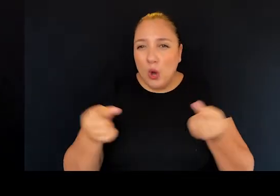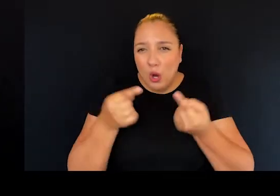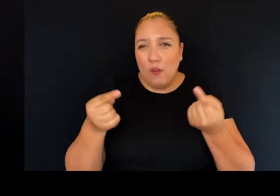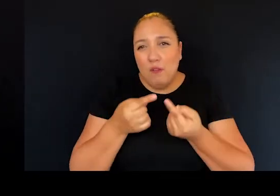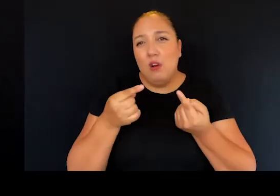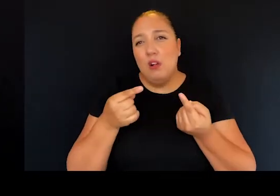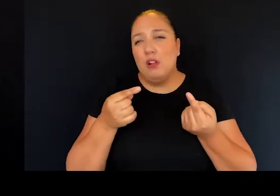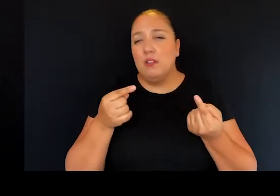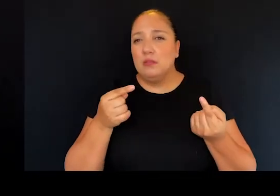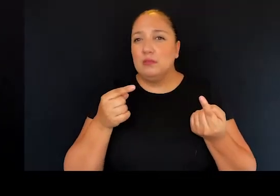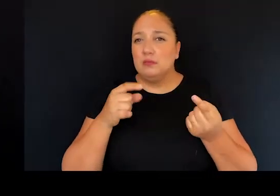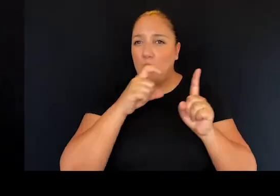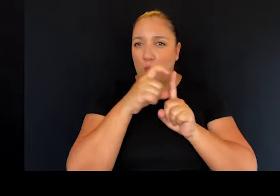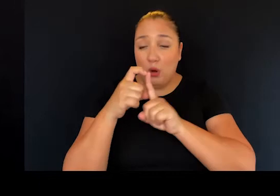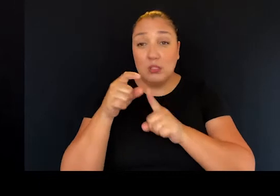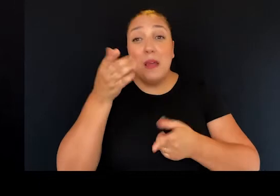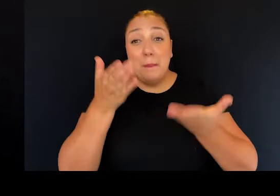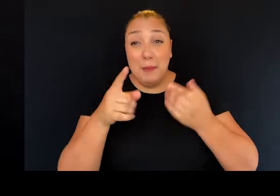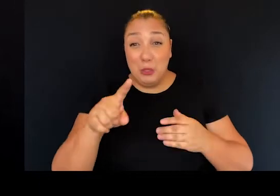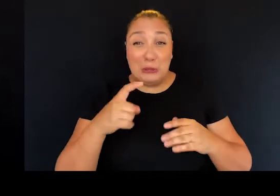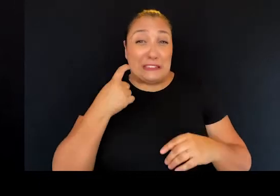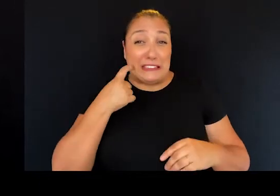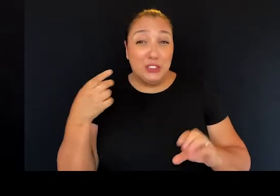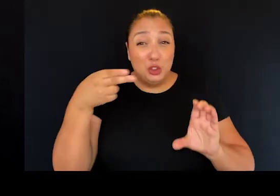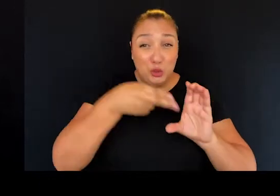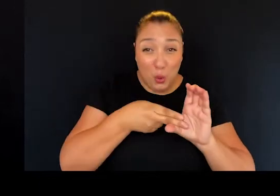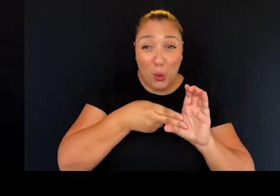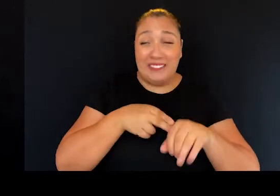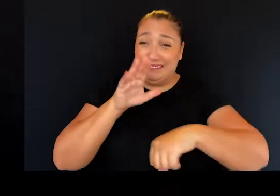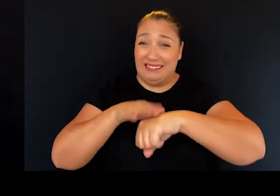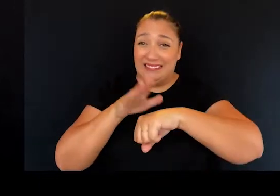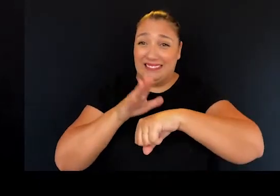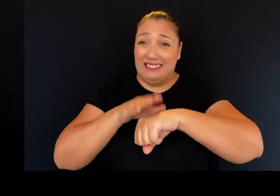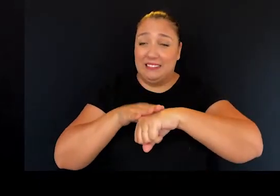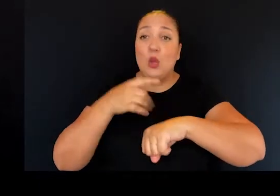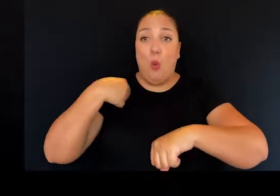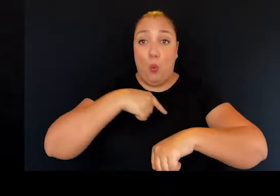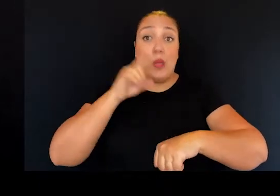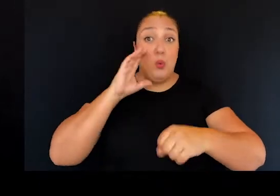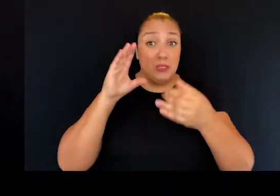and if you are just tuning in at this point in the podcast, please be aware that as we are saying these words